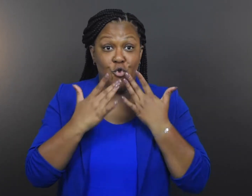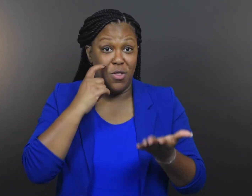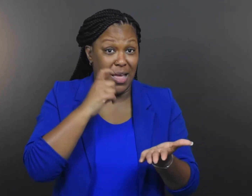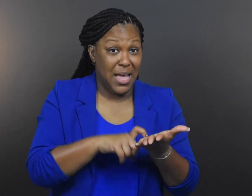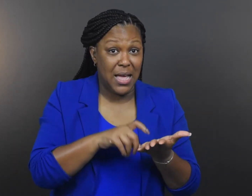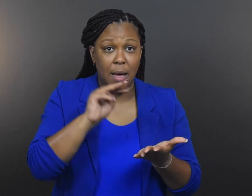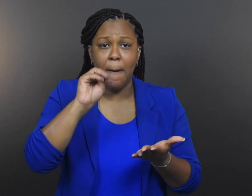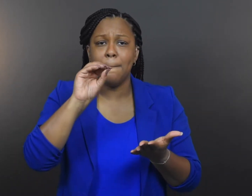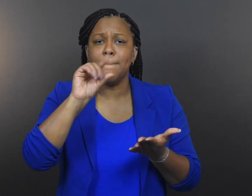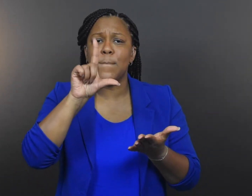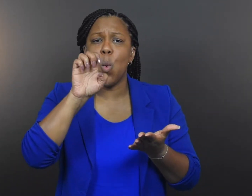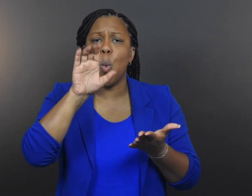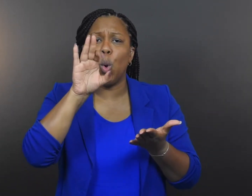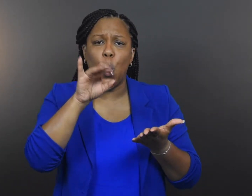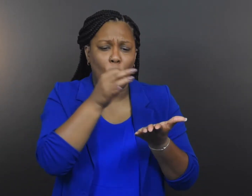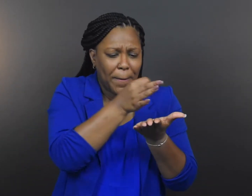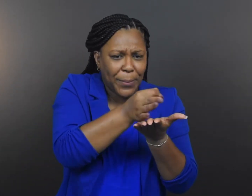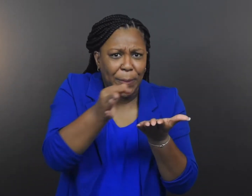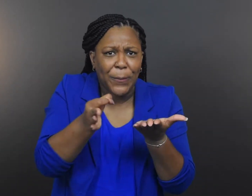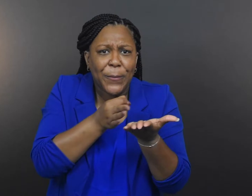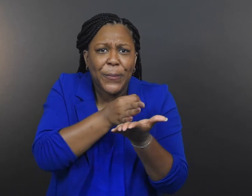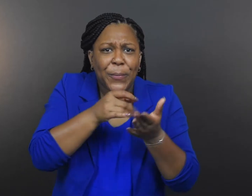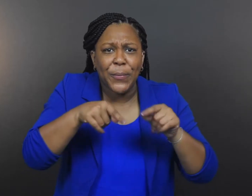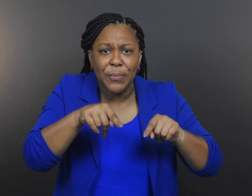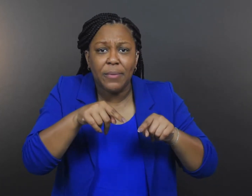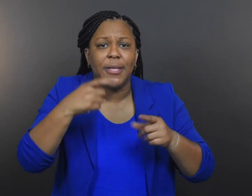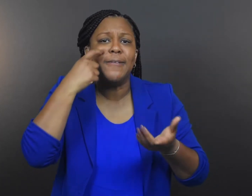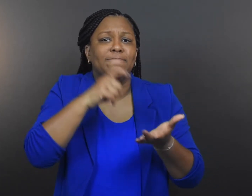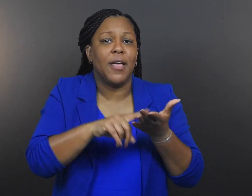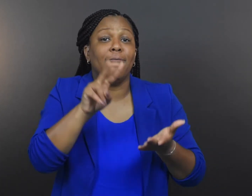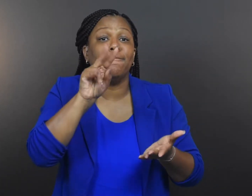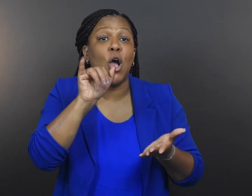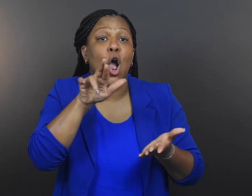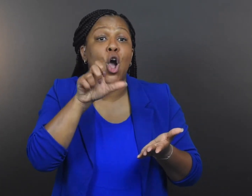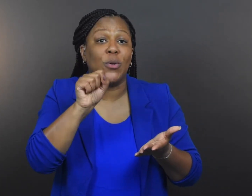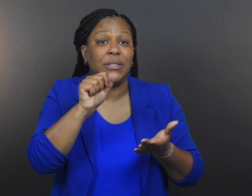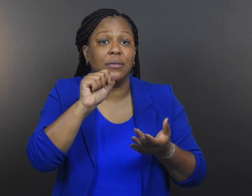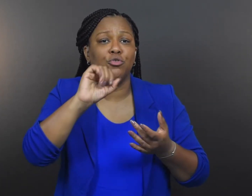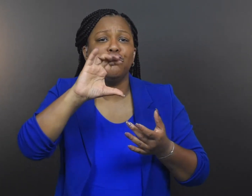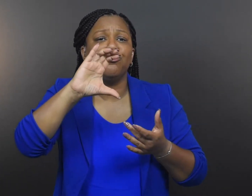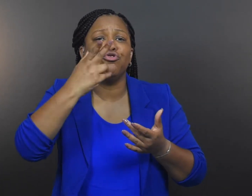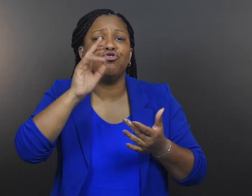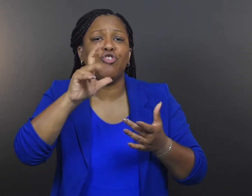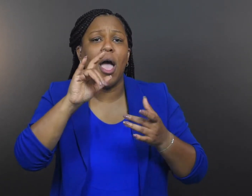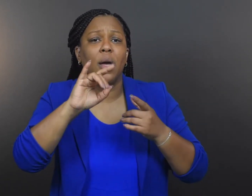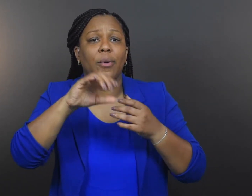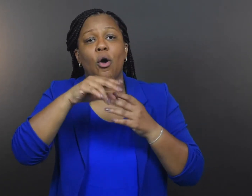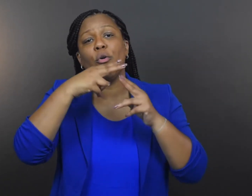With the help of colored tagging molecules, you also see virus chunks called antigens.